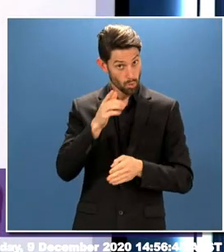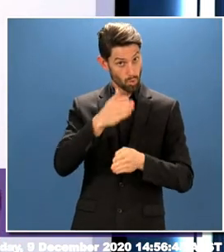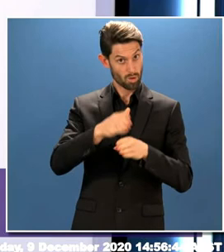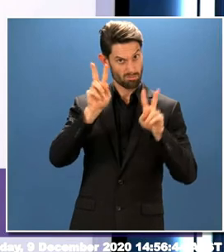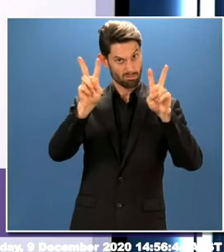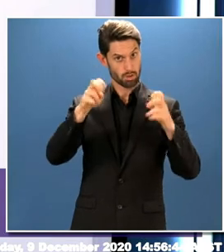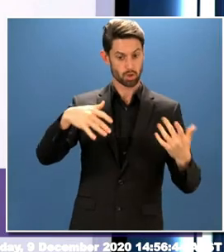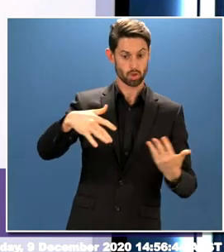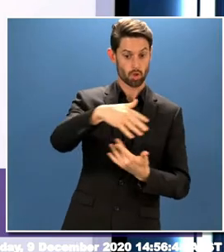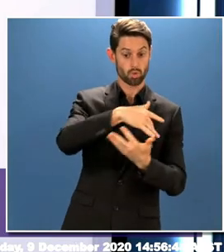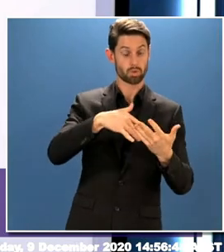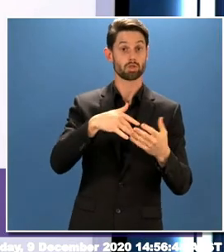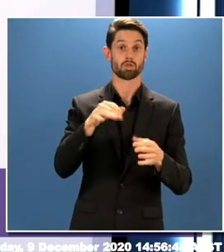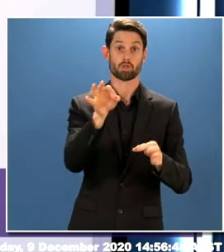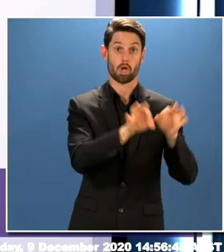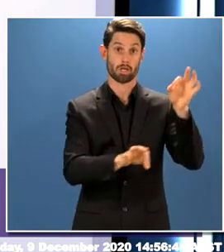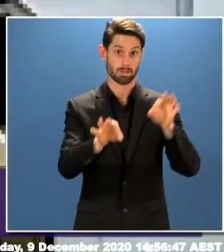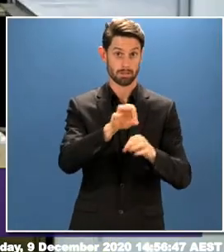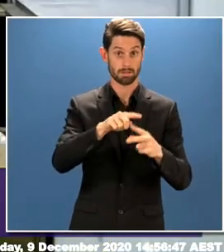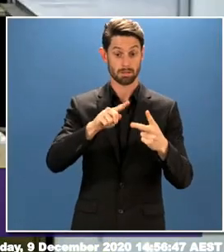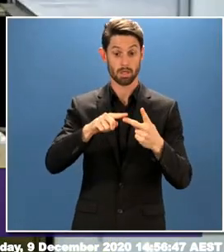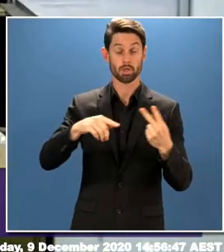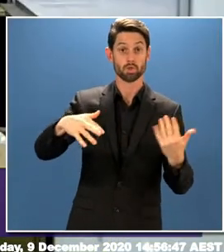Yes. A social community planner?